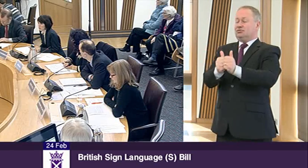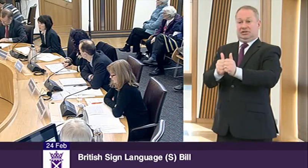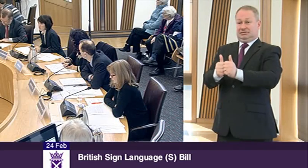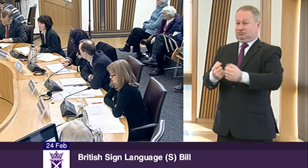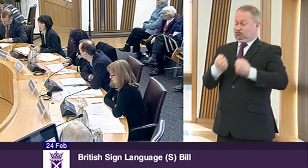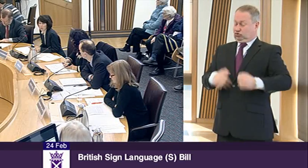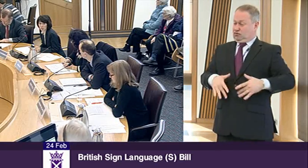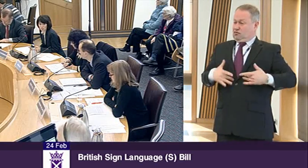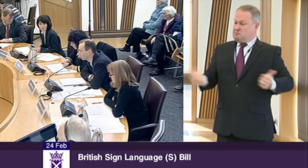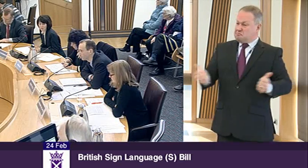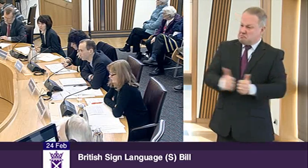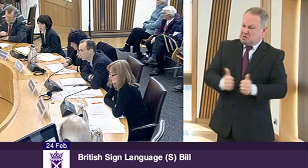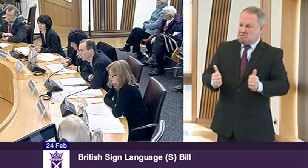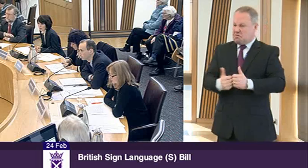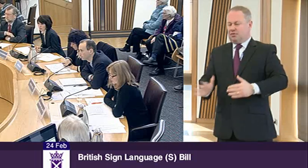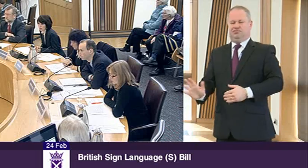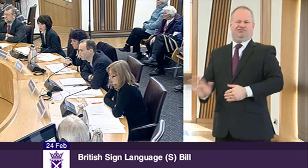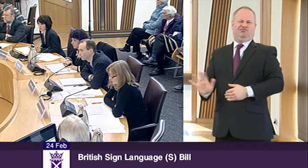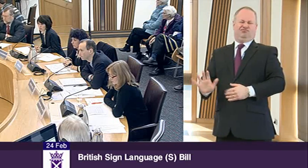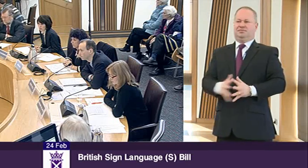Katy Hetherington: I agree with that. We do not have a strong view on the point.